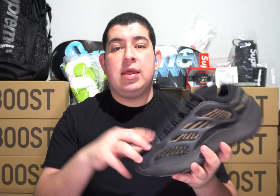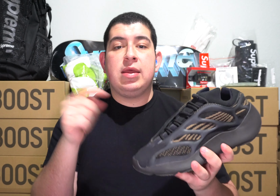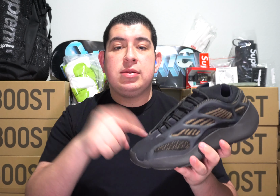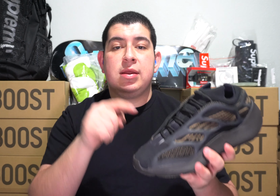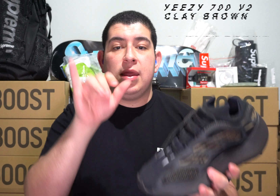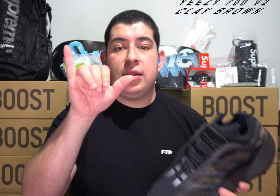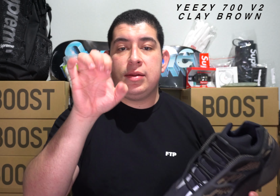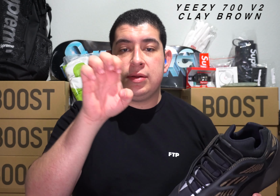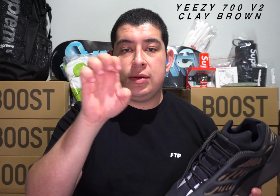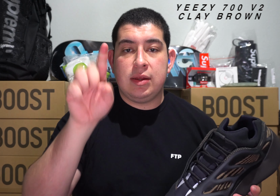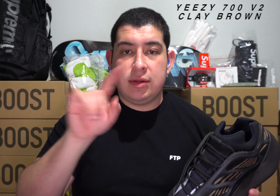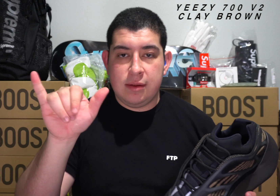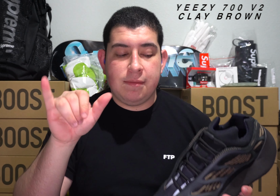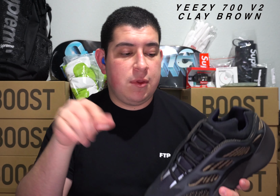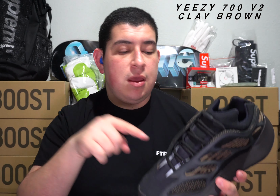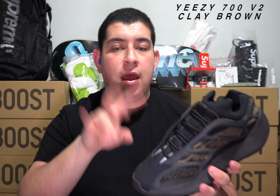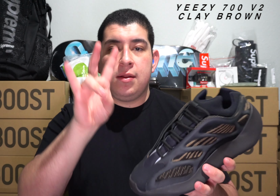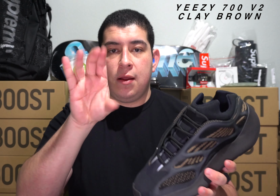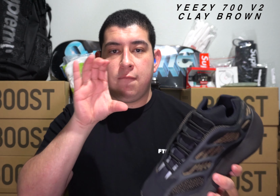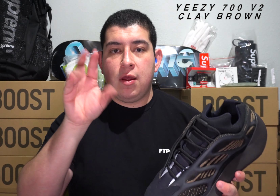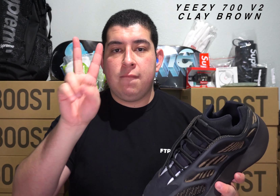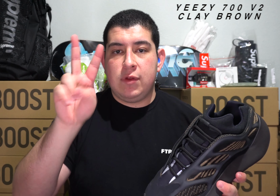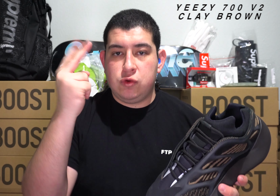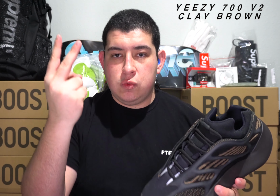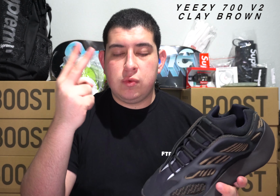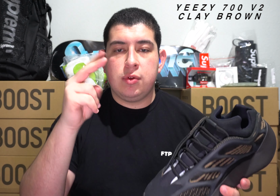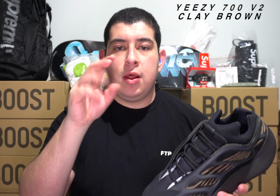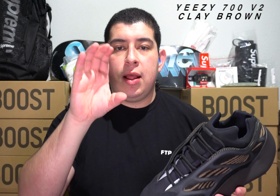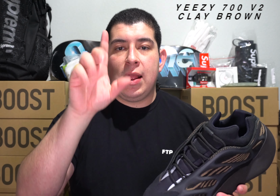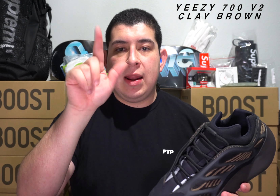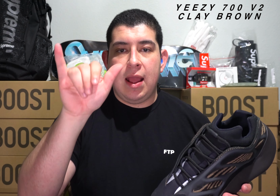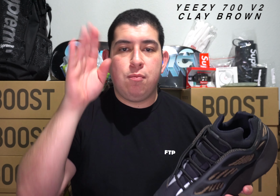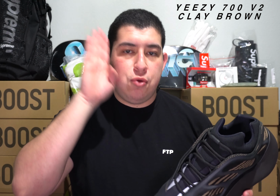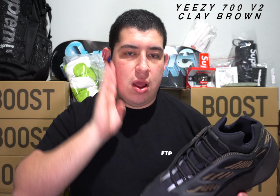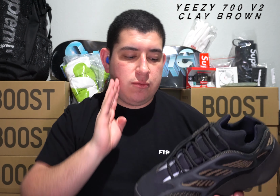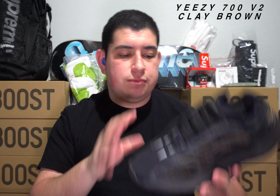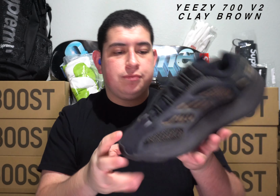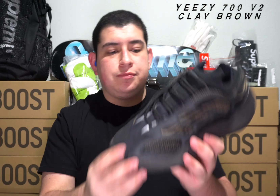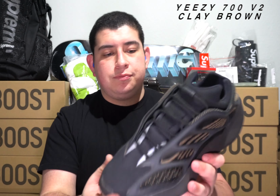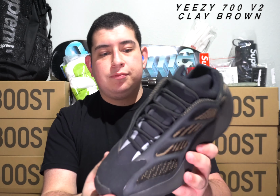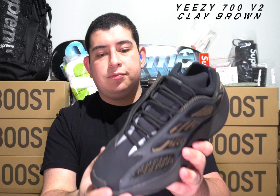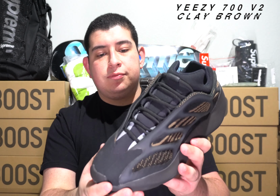This is Yeezy 700 V2 Clay Brown